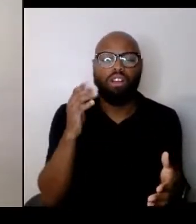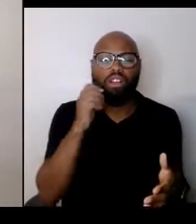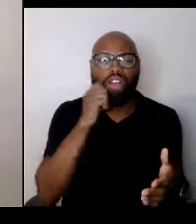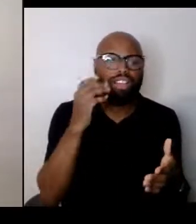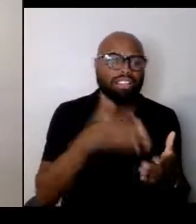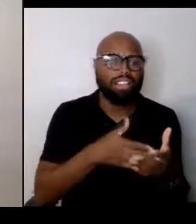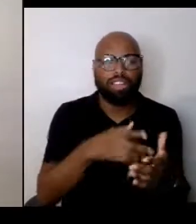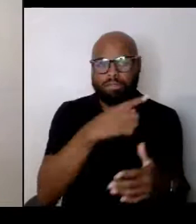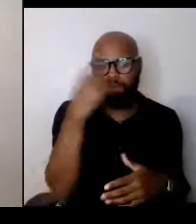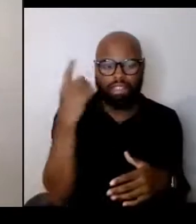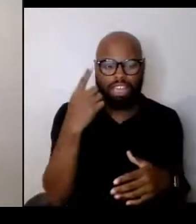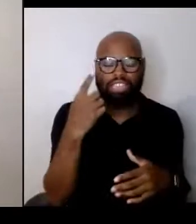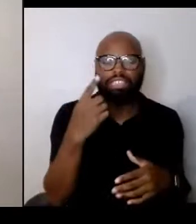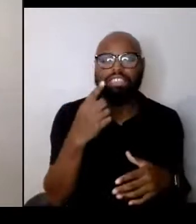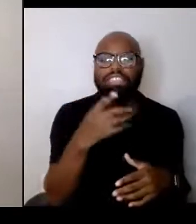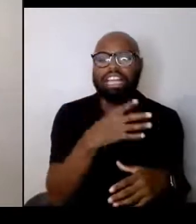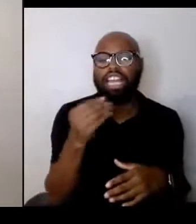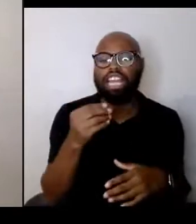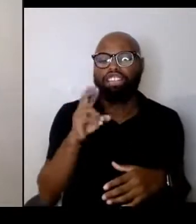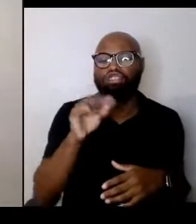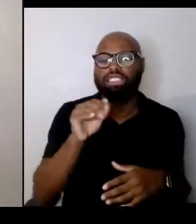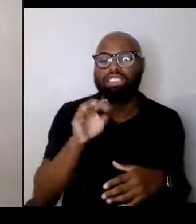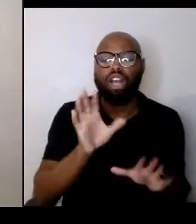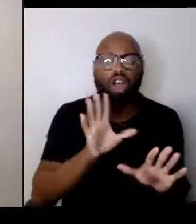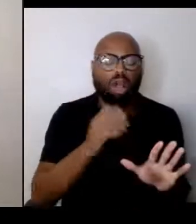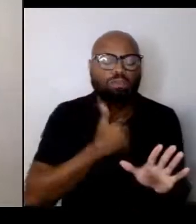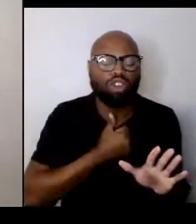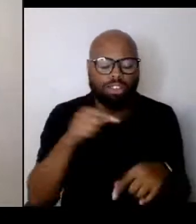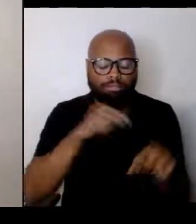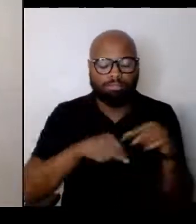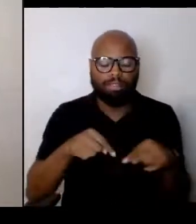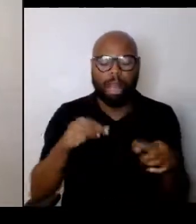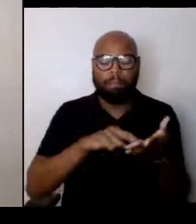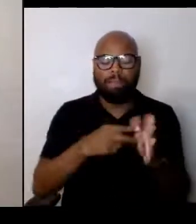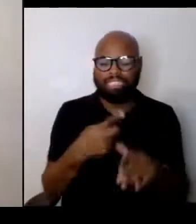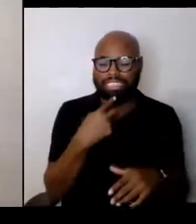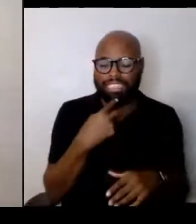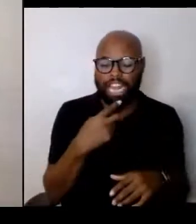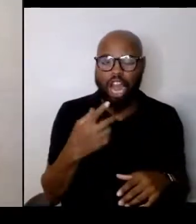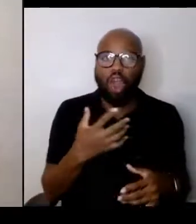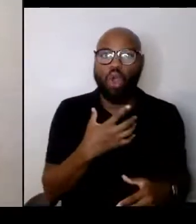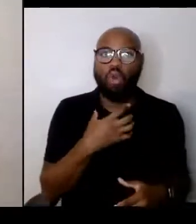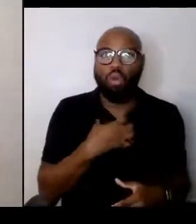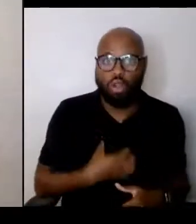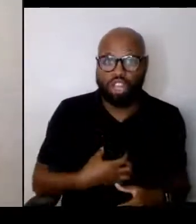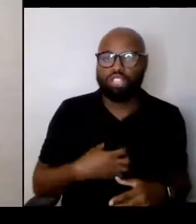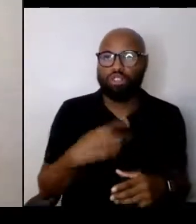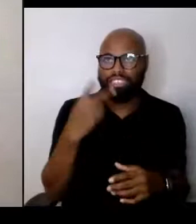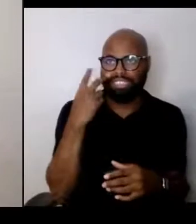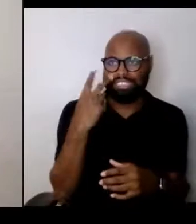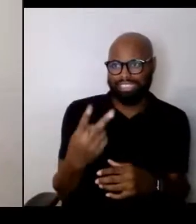I'm sorry, I meant to say that I wish we could see, you know the ideology of black lives matter